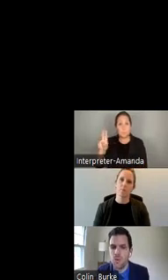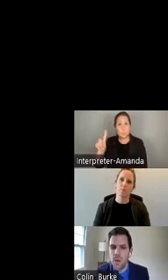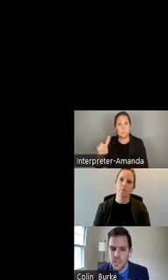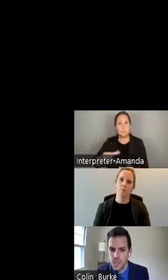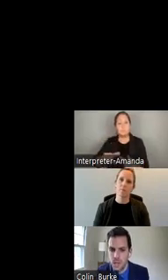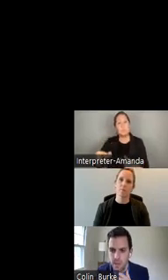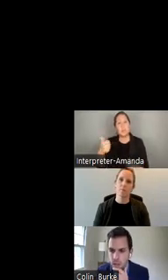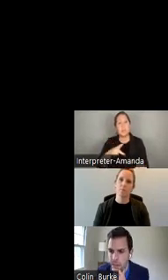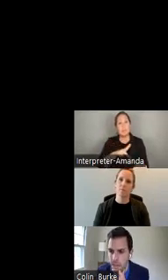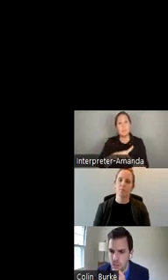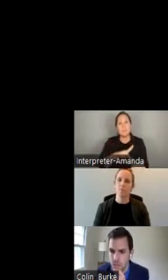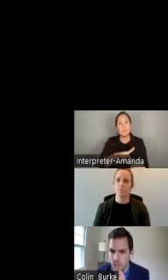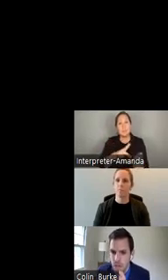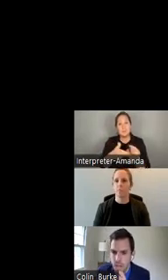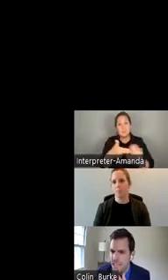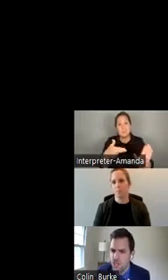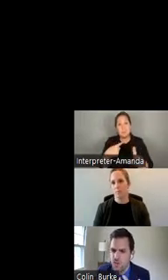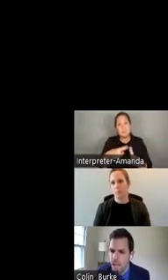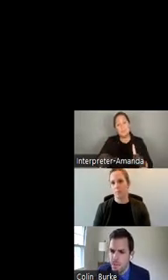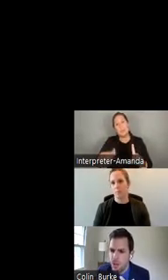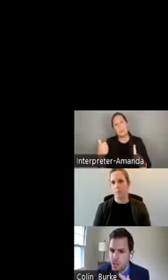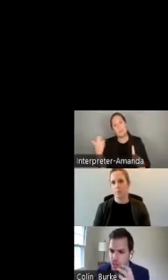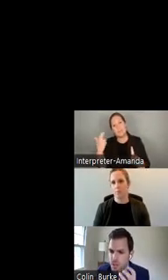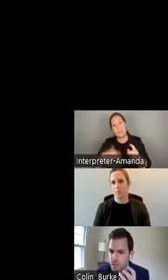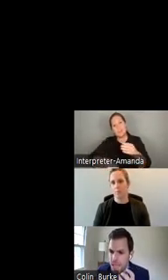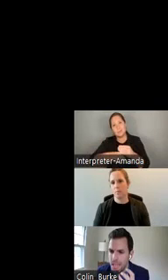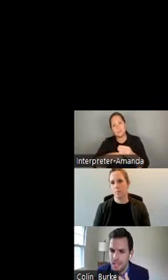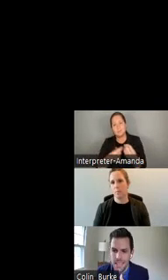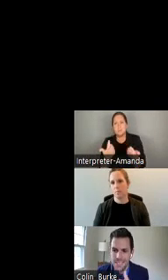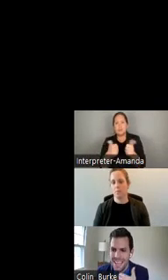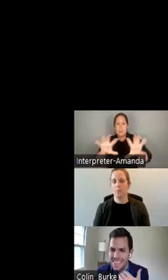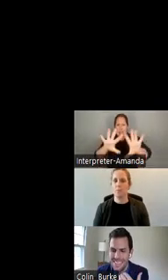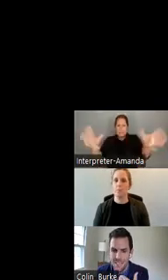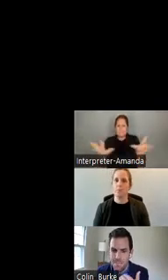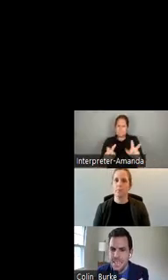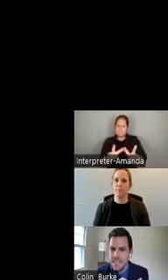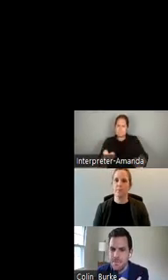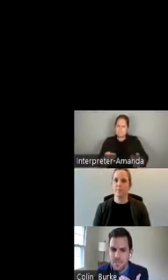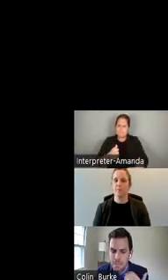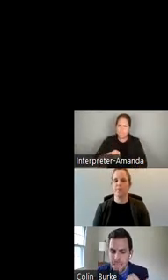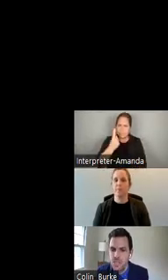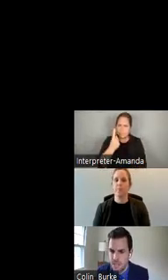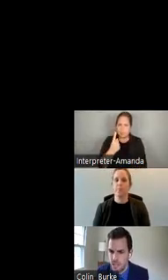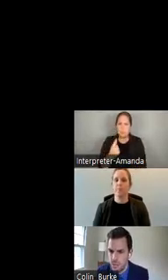whole range of other factors again just trying to better understand as in as many dimensions as